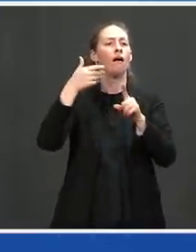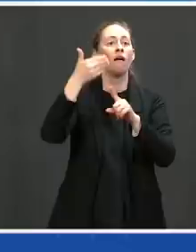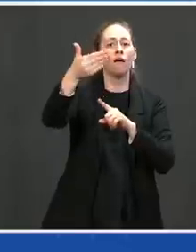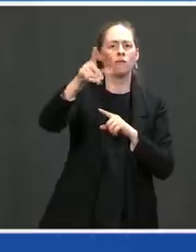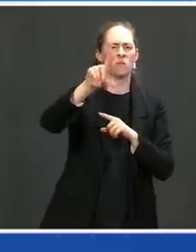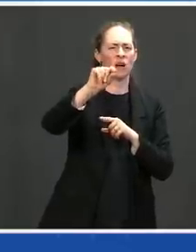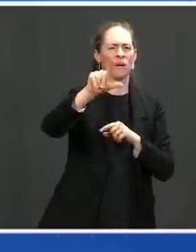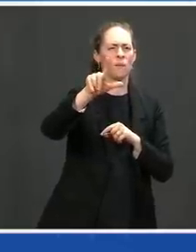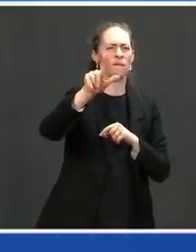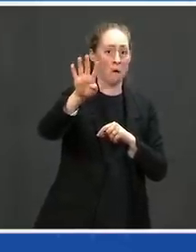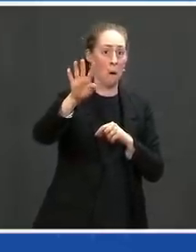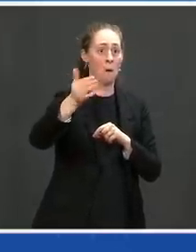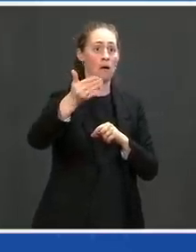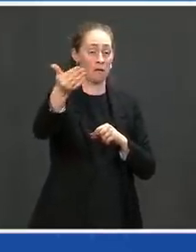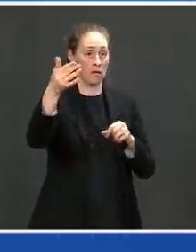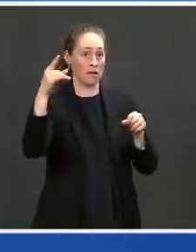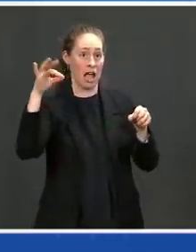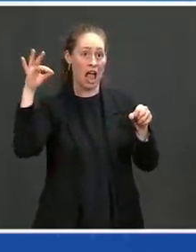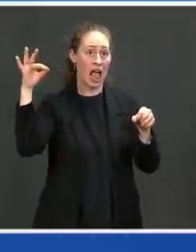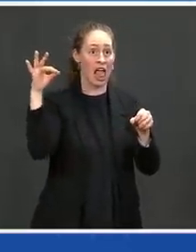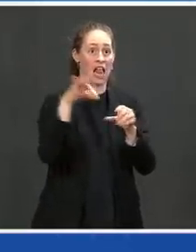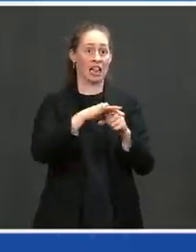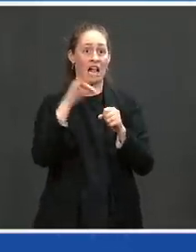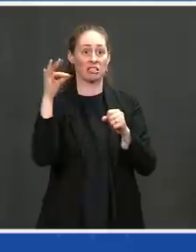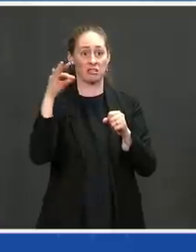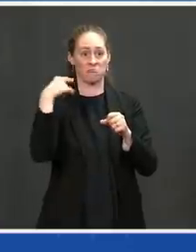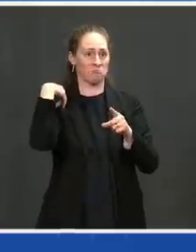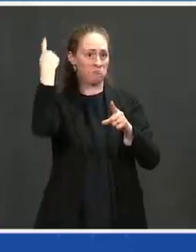as your predecessor had by this time. The President: My predecessor need do [sic]